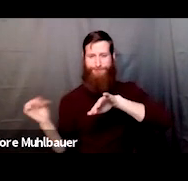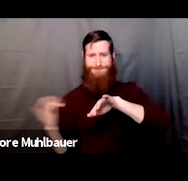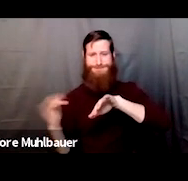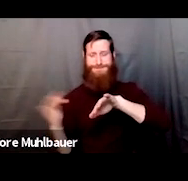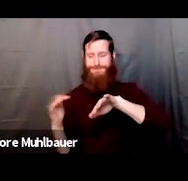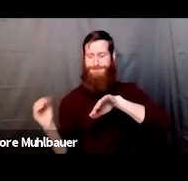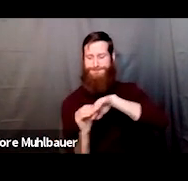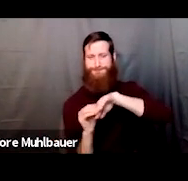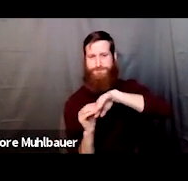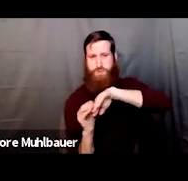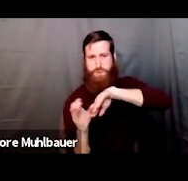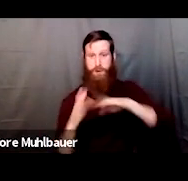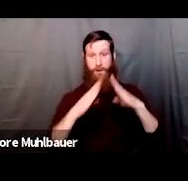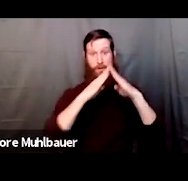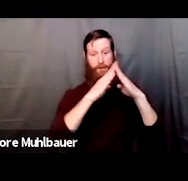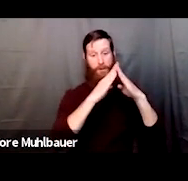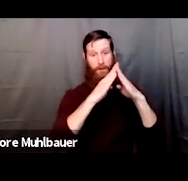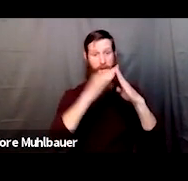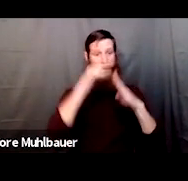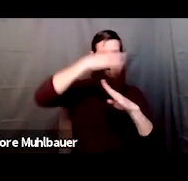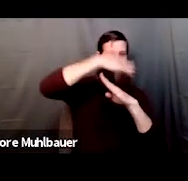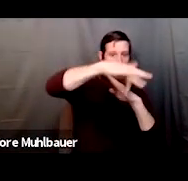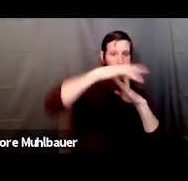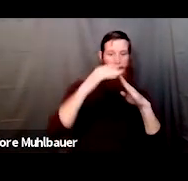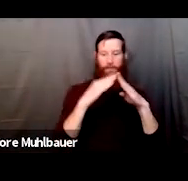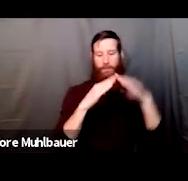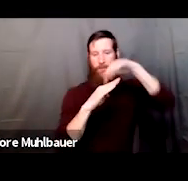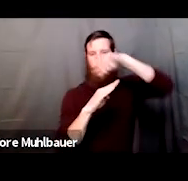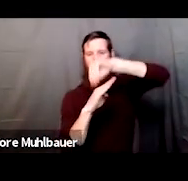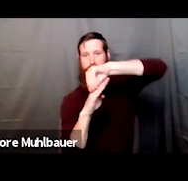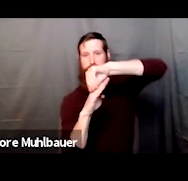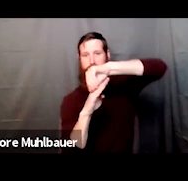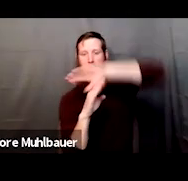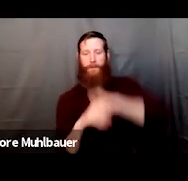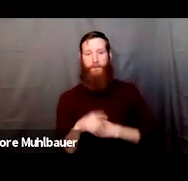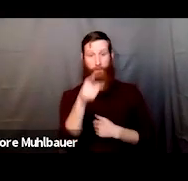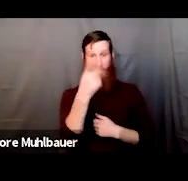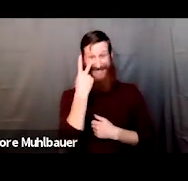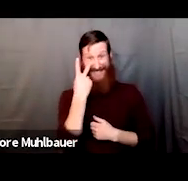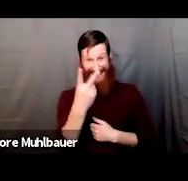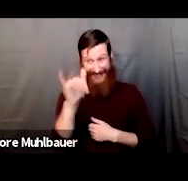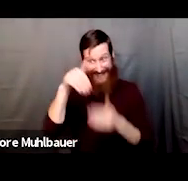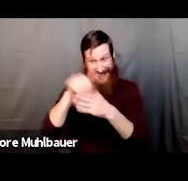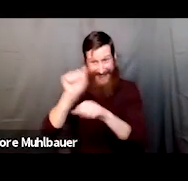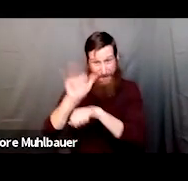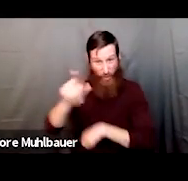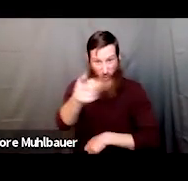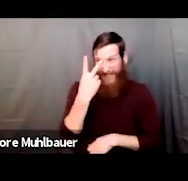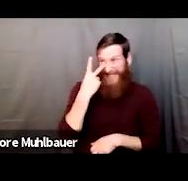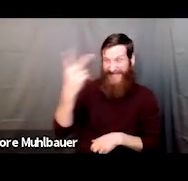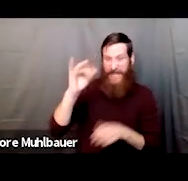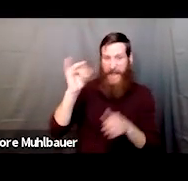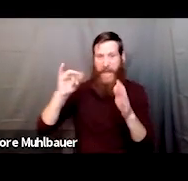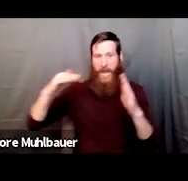on one slope as opposed to the other. Anytime that you see that, either in the mountains